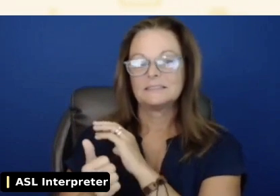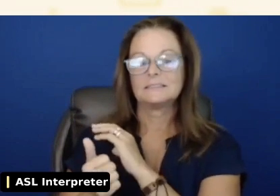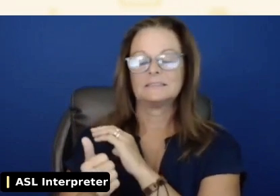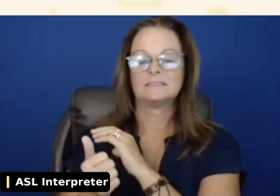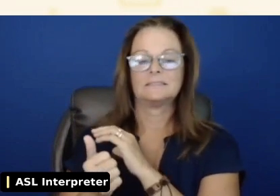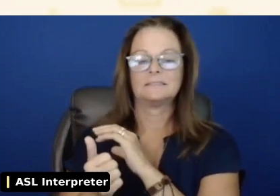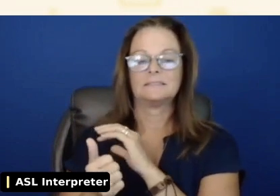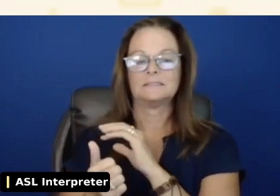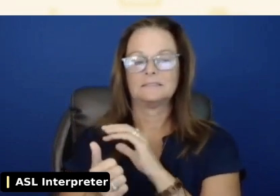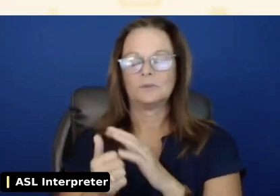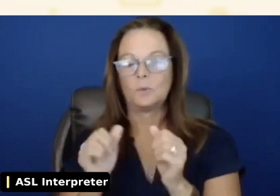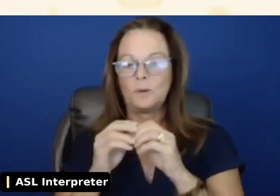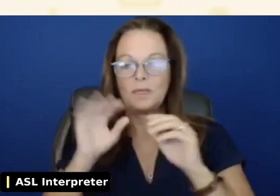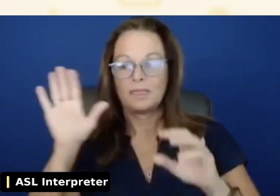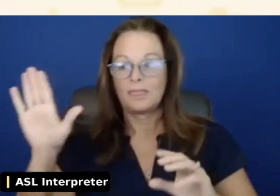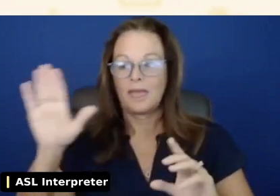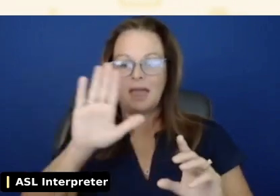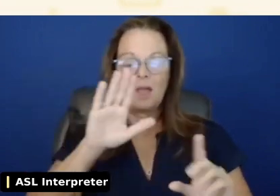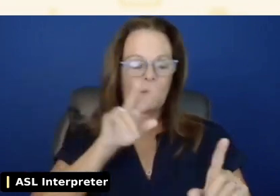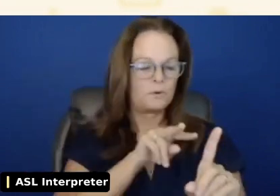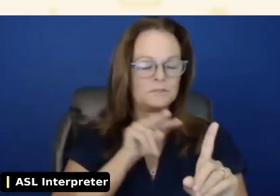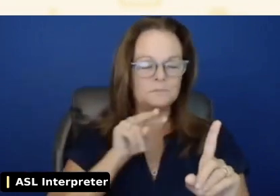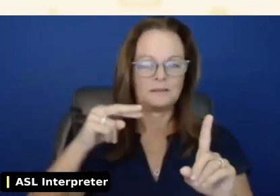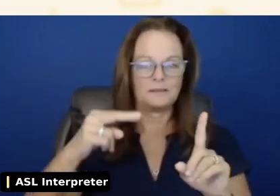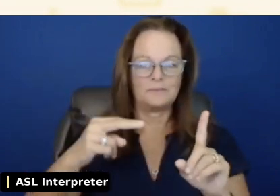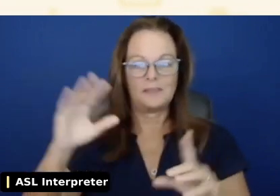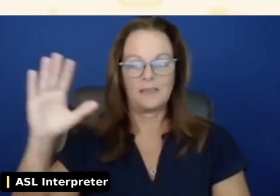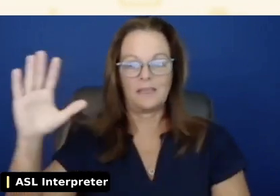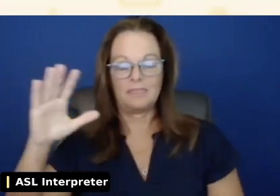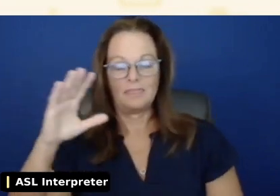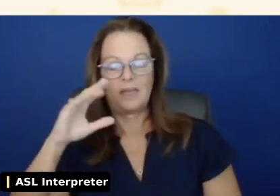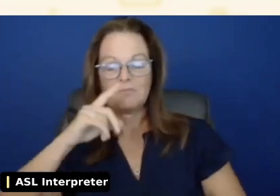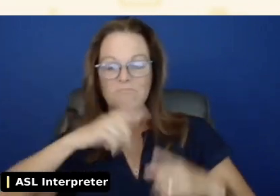Their invisible disabilities are not barriers to their contributions,